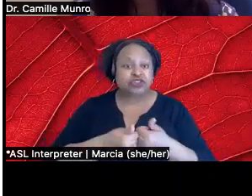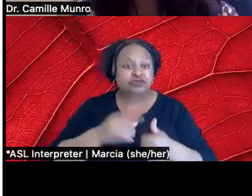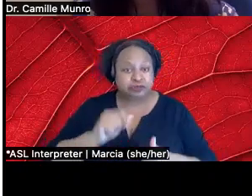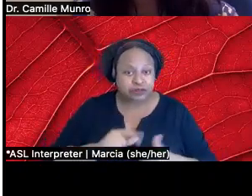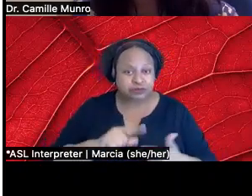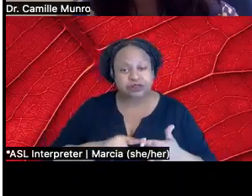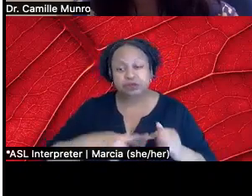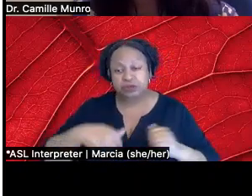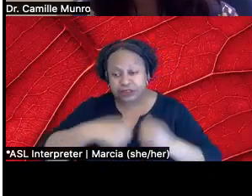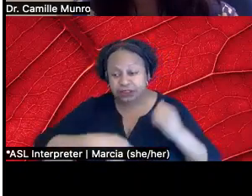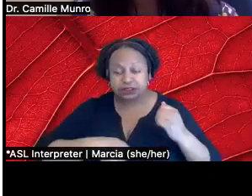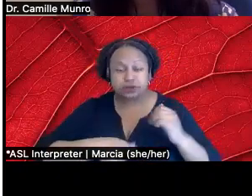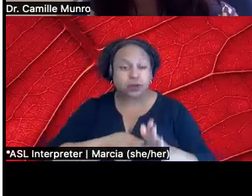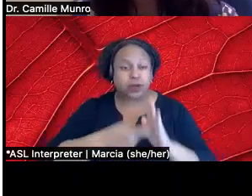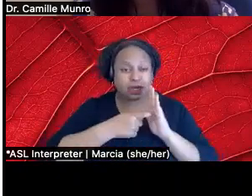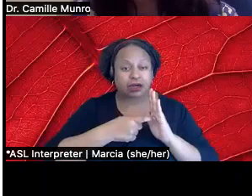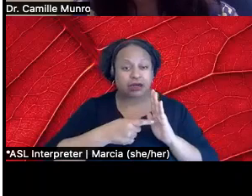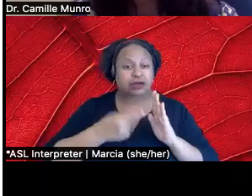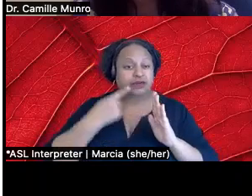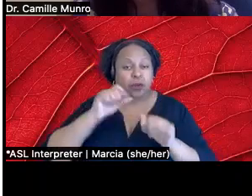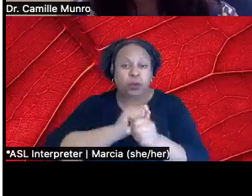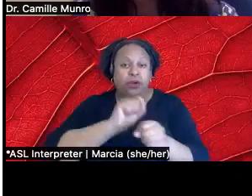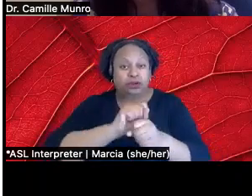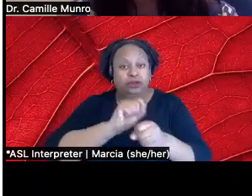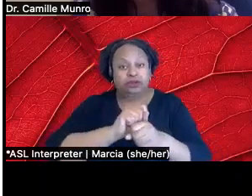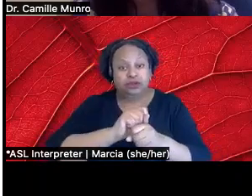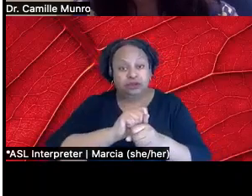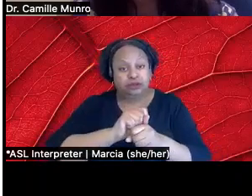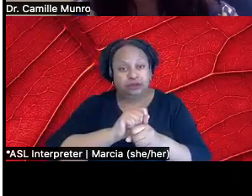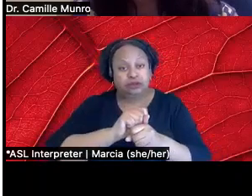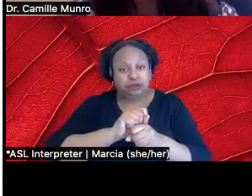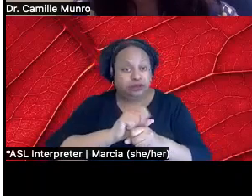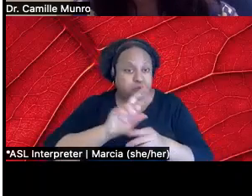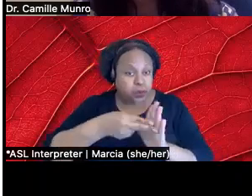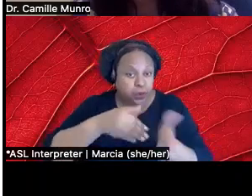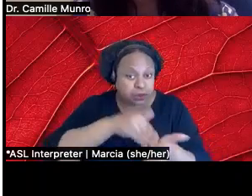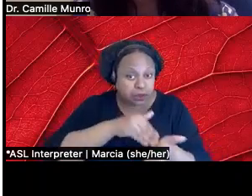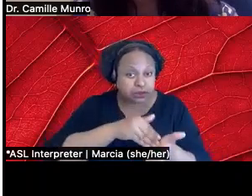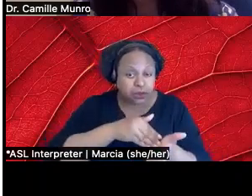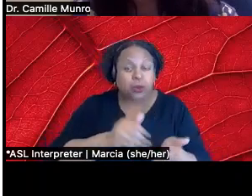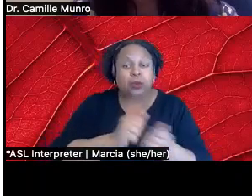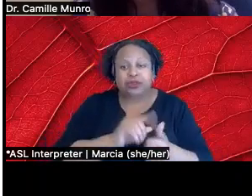And I wanted to just mention, this is a, there's a, there's a, there's a, there's a radiologist